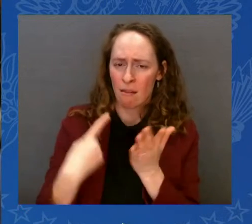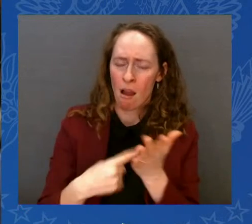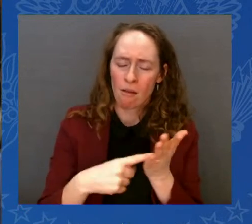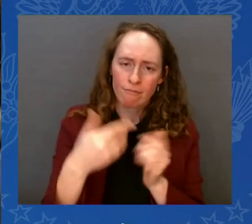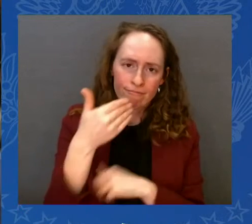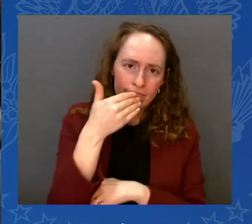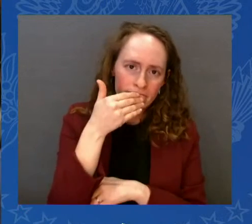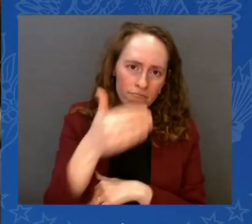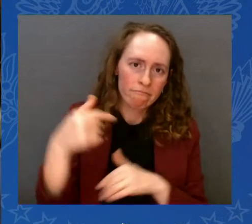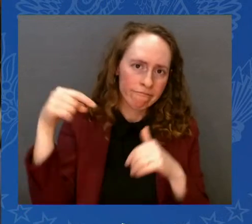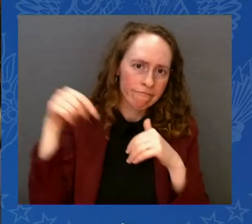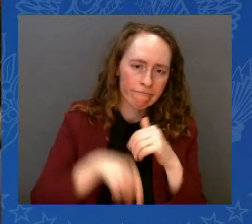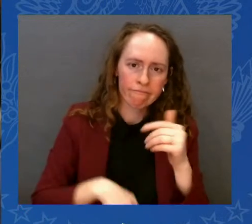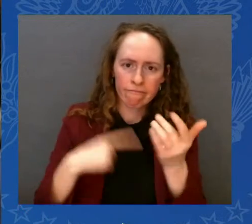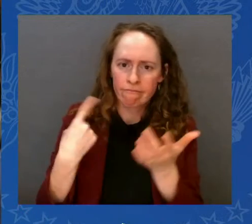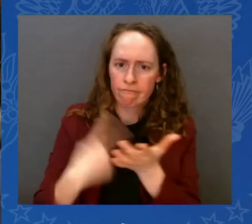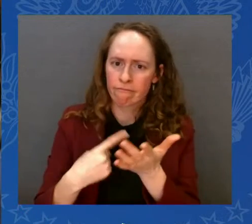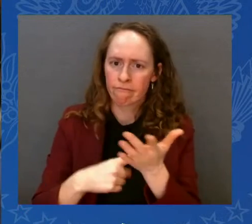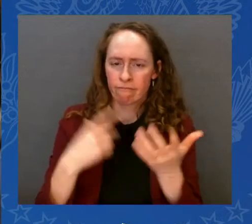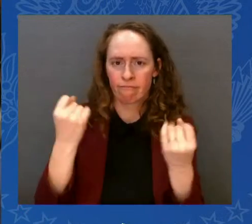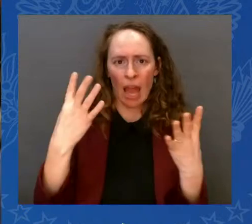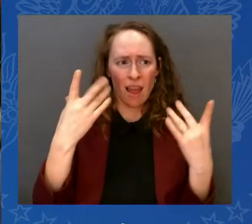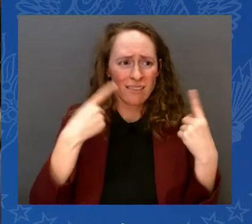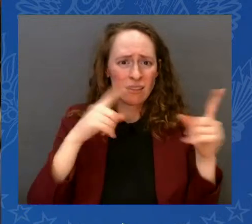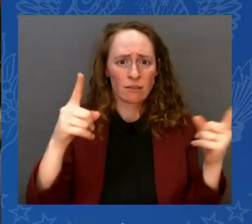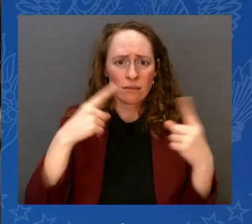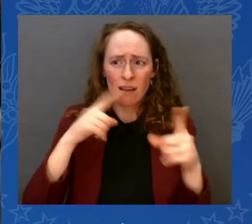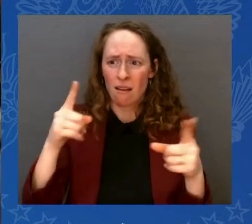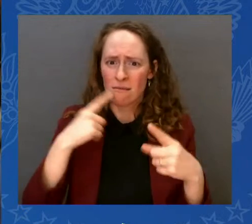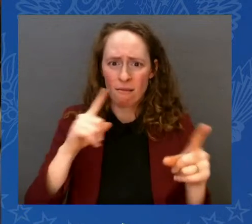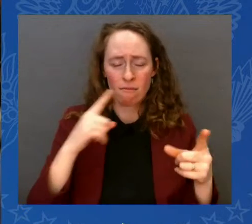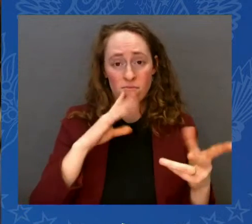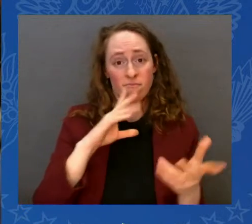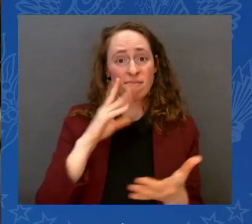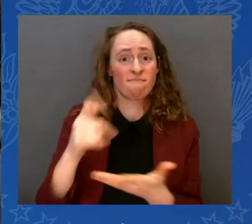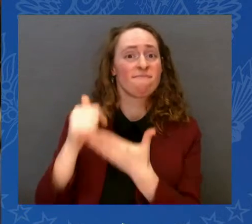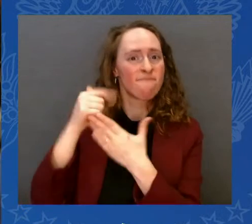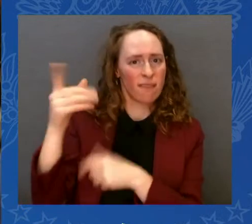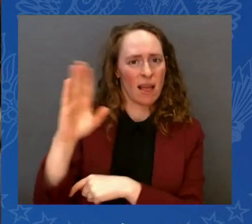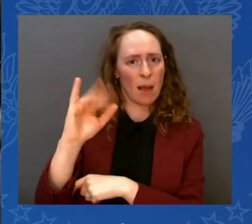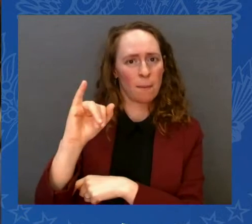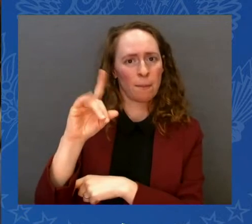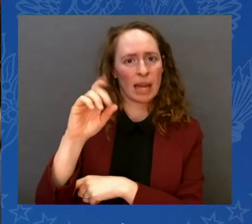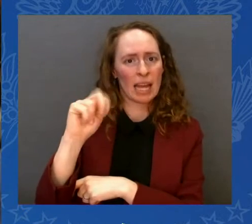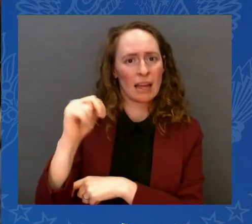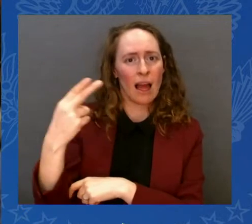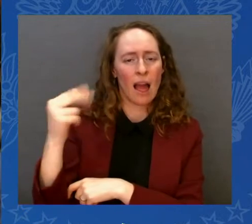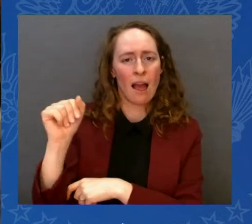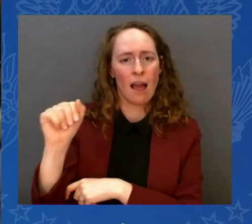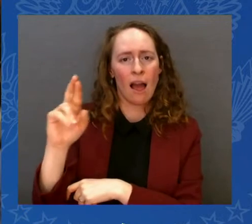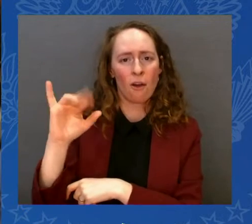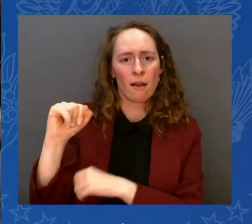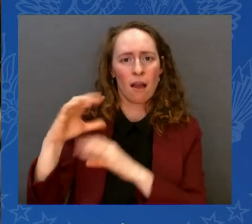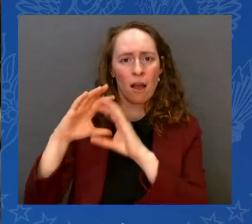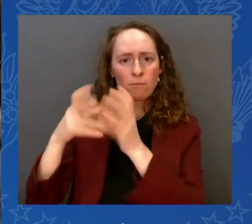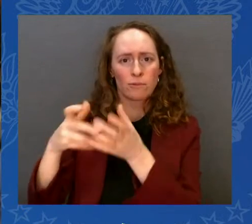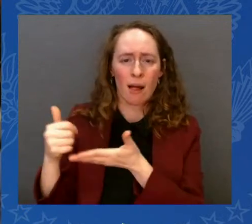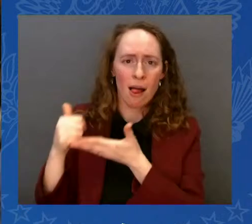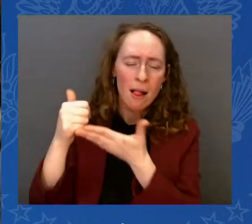the Biden-Harris administration has achieved over the past couple of years: the Inflation Reduction Act, the Bipartisan Infrastructure Law,